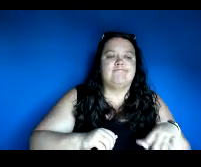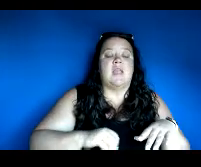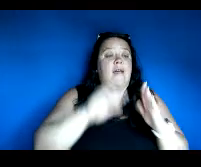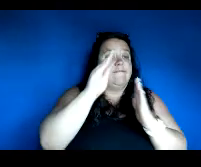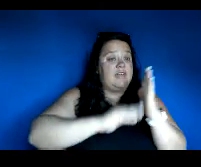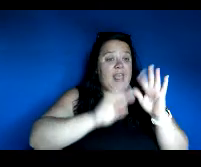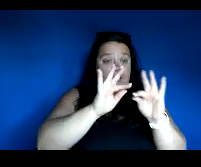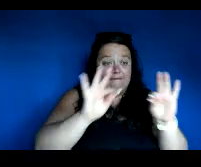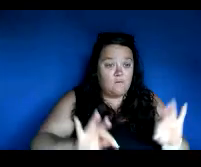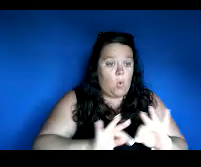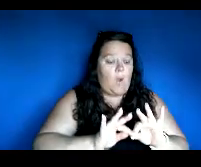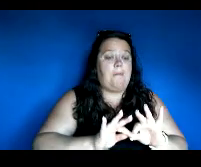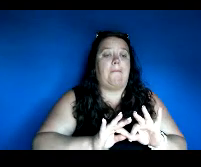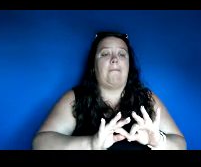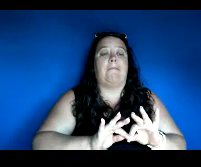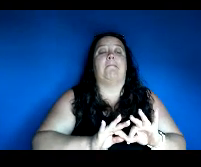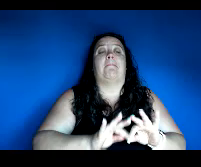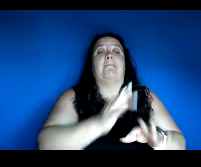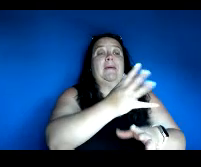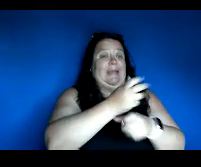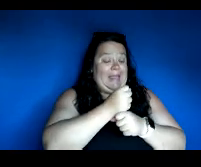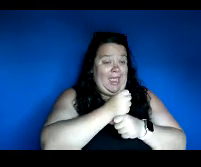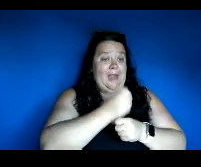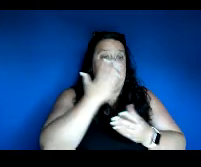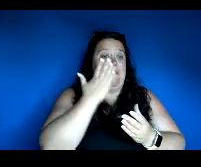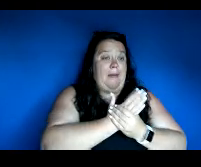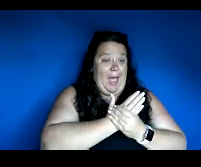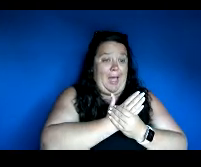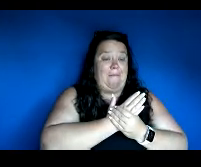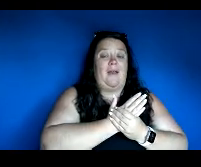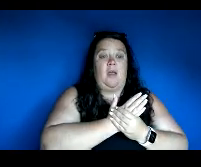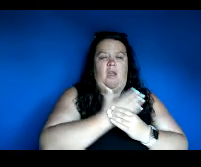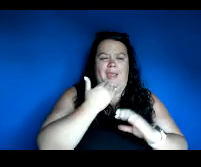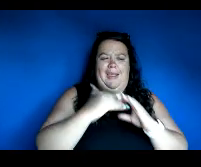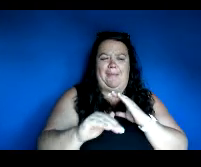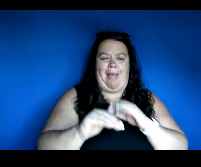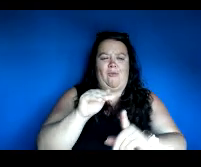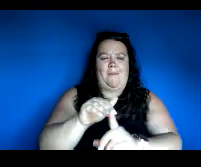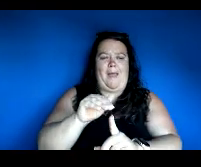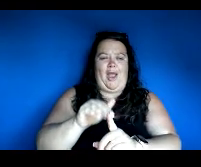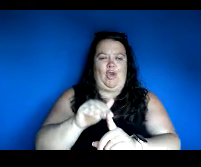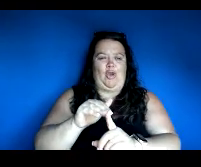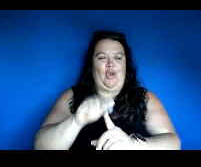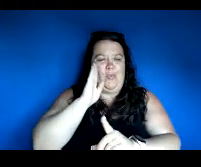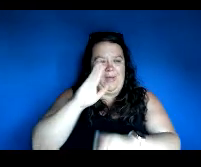sends out an automated email, saying like, "Here's your assigned specialist. This is how you set up an appointment." But it's really important for students